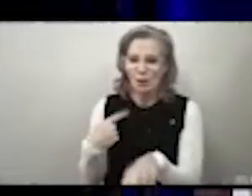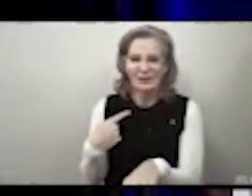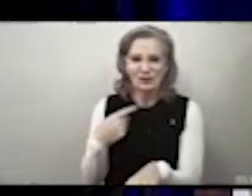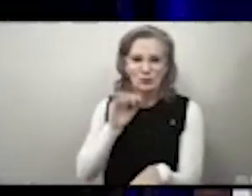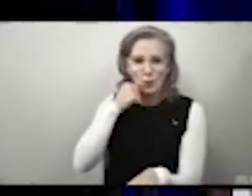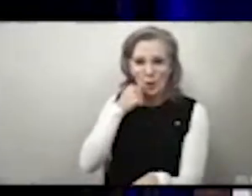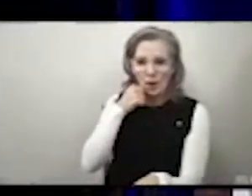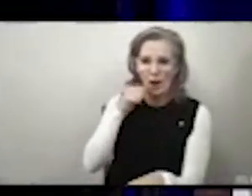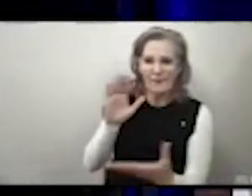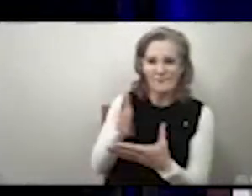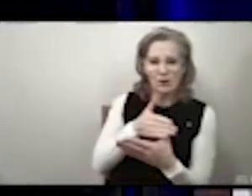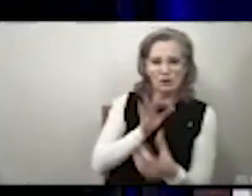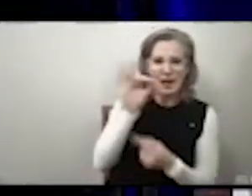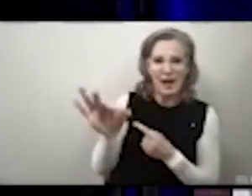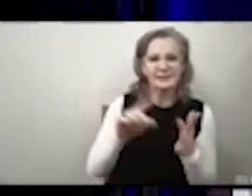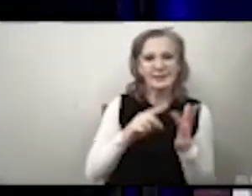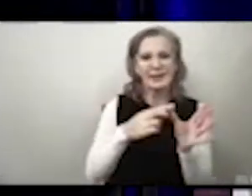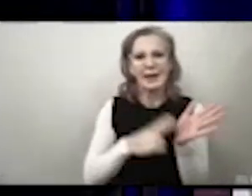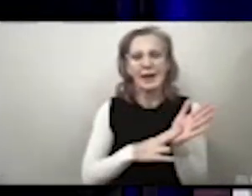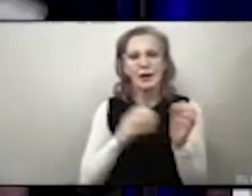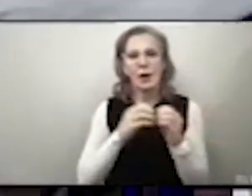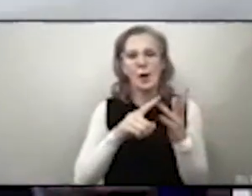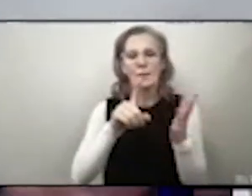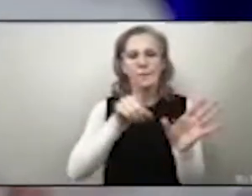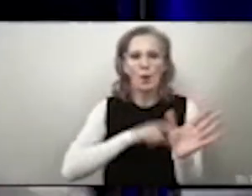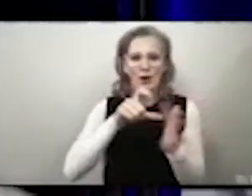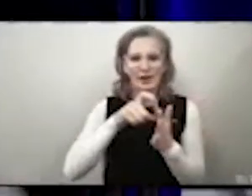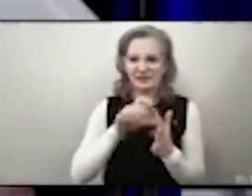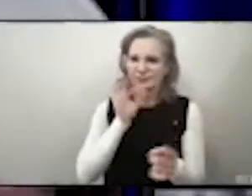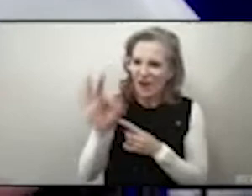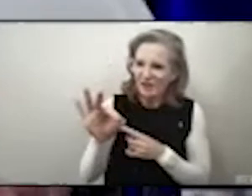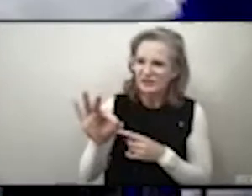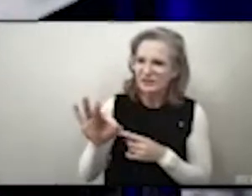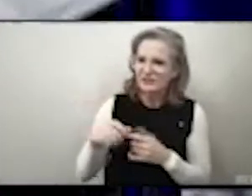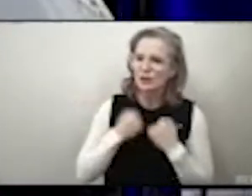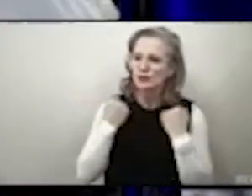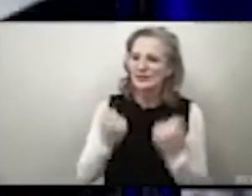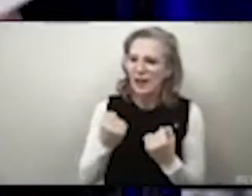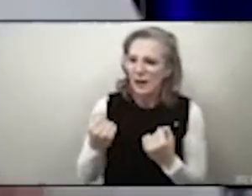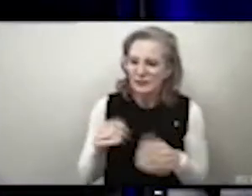of national resilience. And the question is very simple. How can we become more resilient